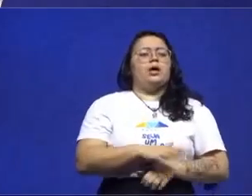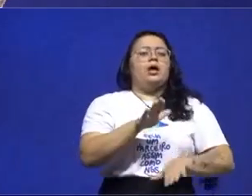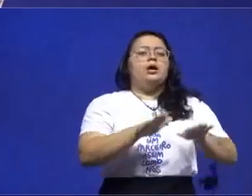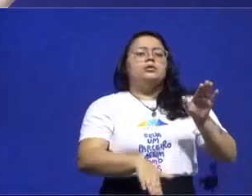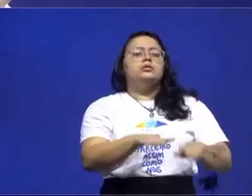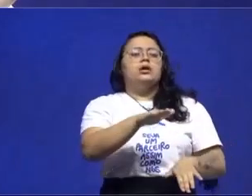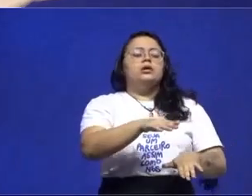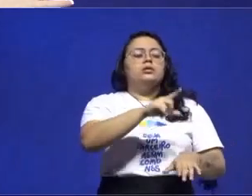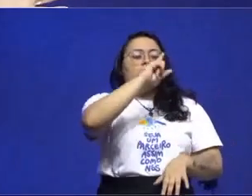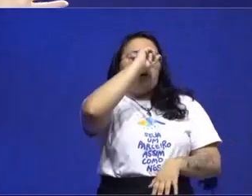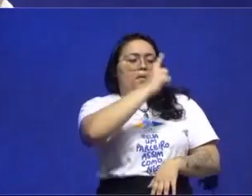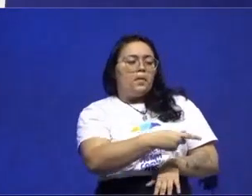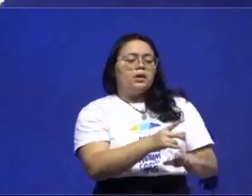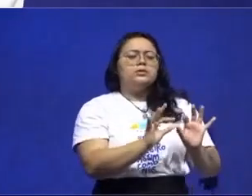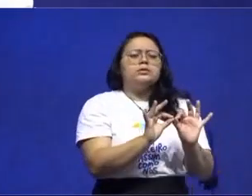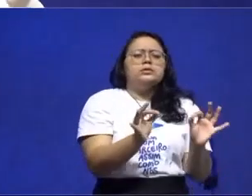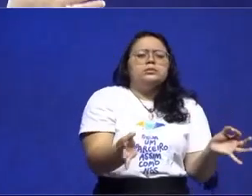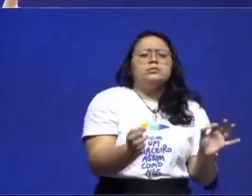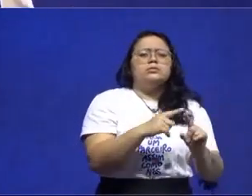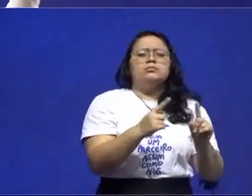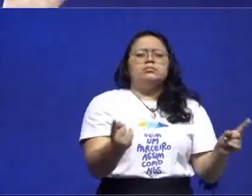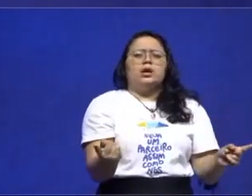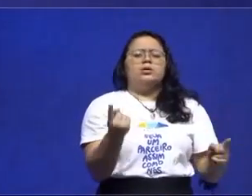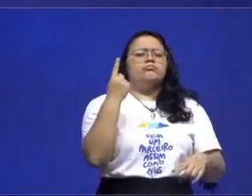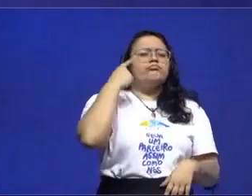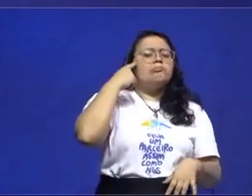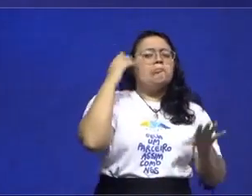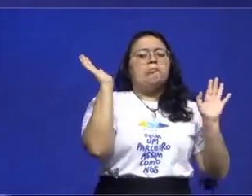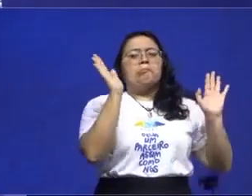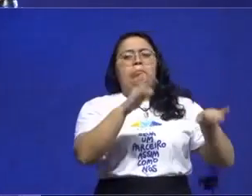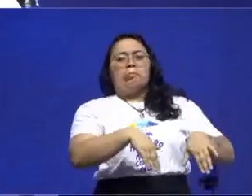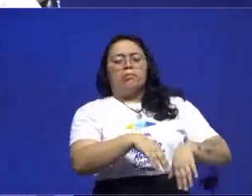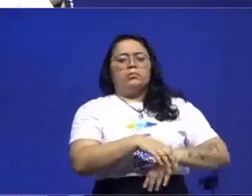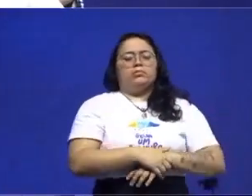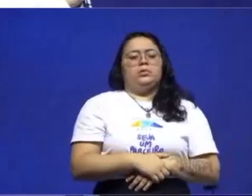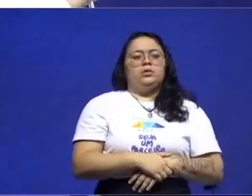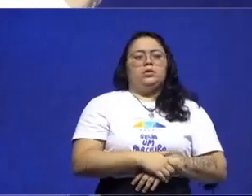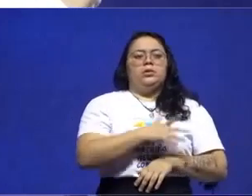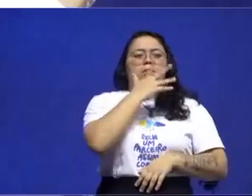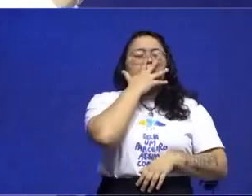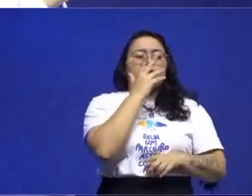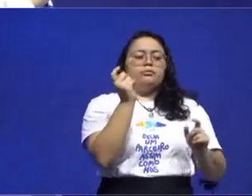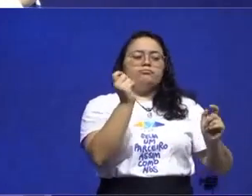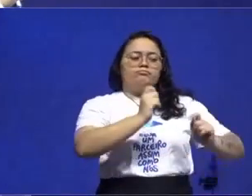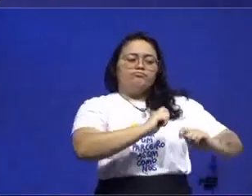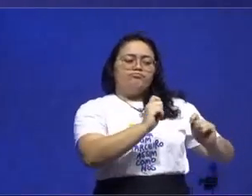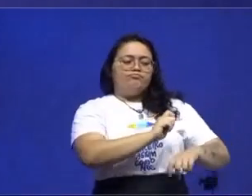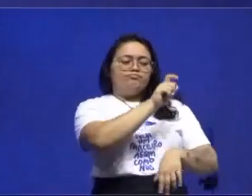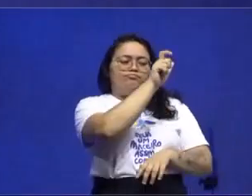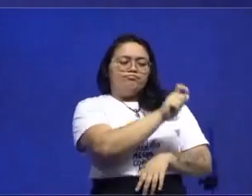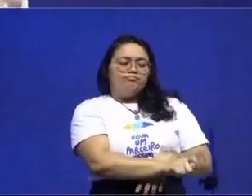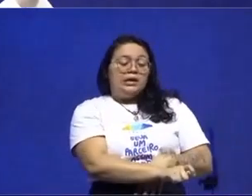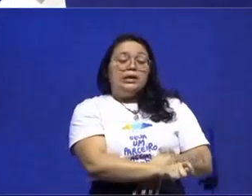difficulty At this age, this issue of apathy or excessive irritability already signals this issue of apathy